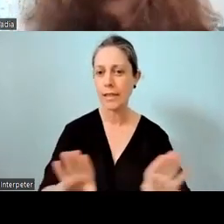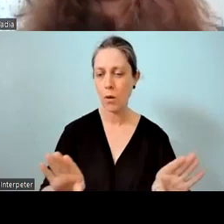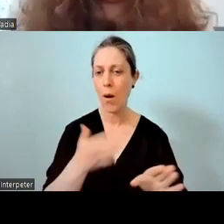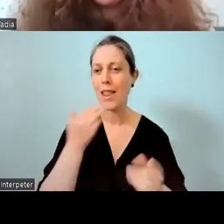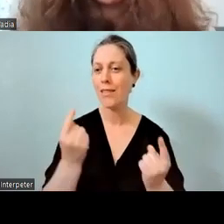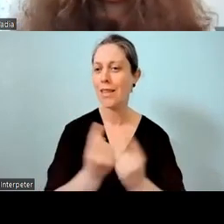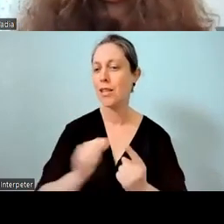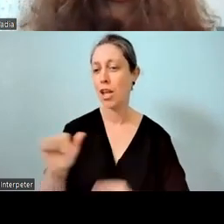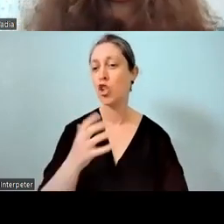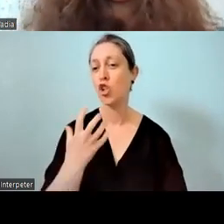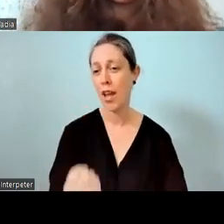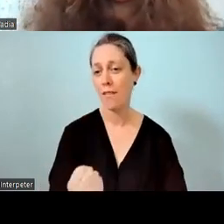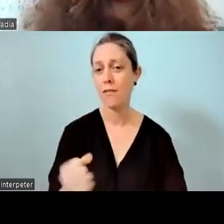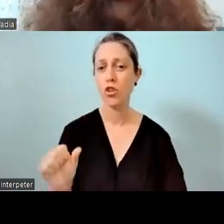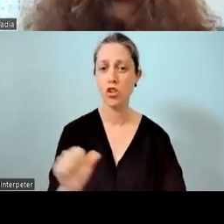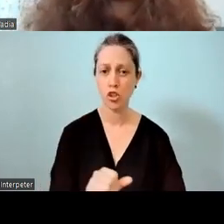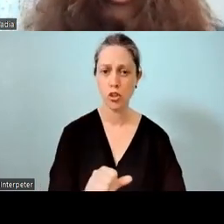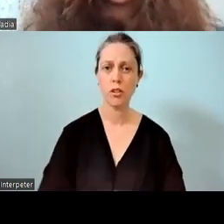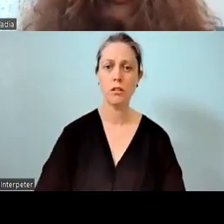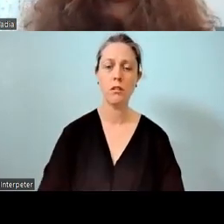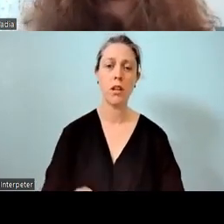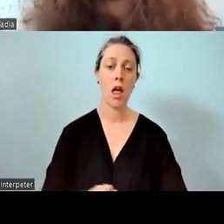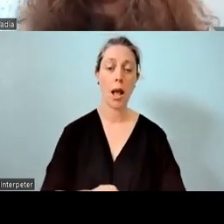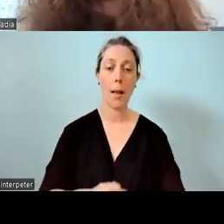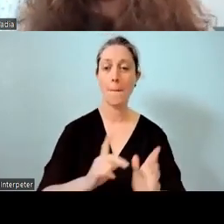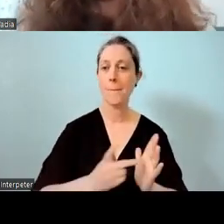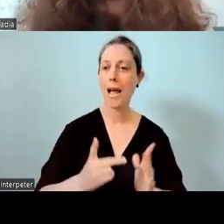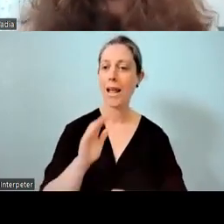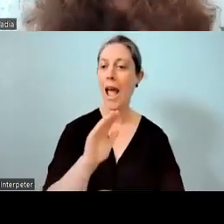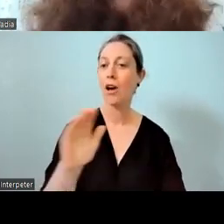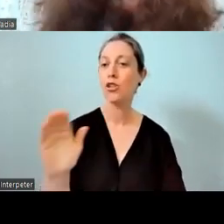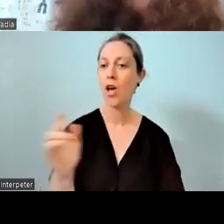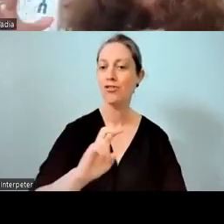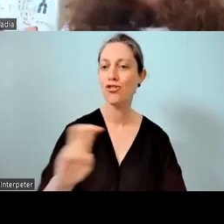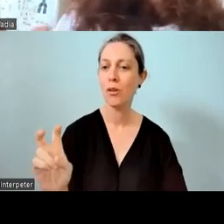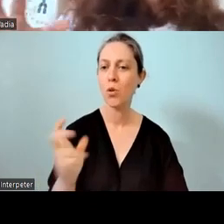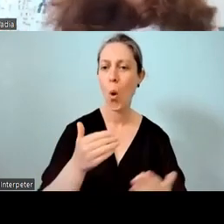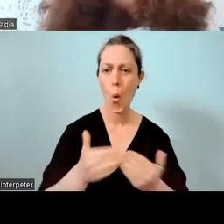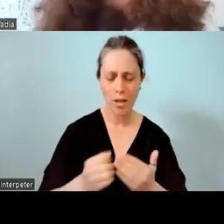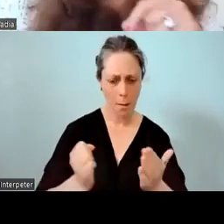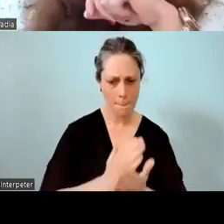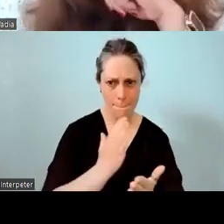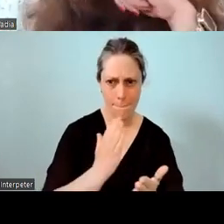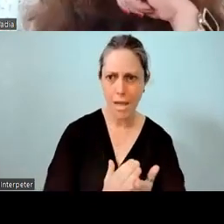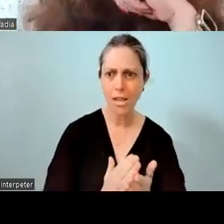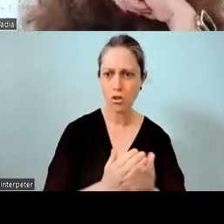Attending camps, you know, outdoor trips, planning for that, and organising and really making sure that's all well planned.